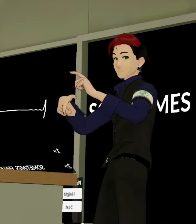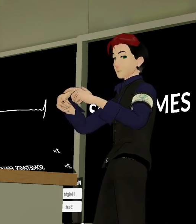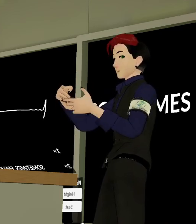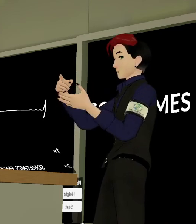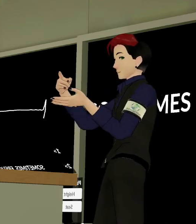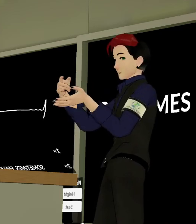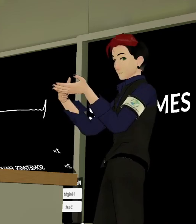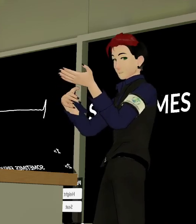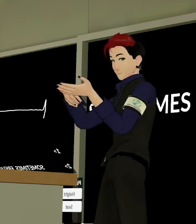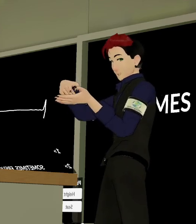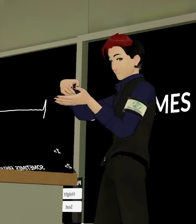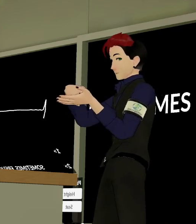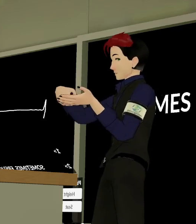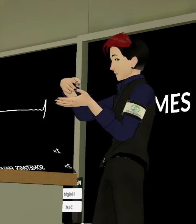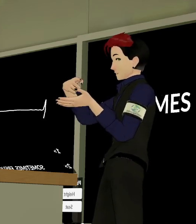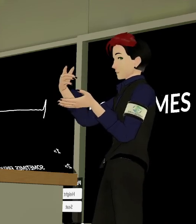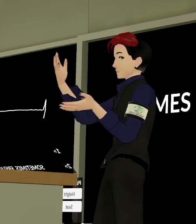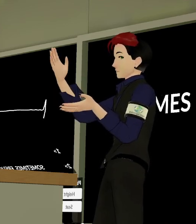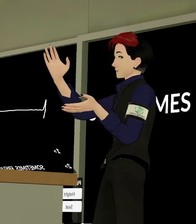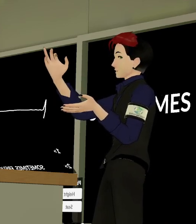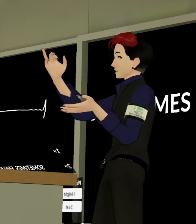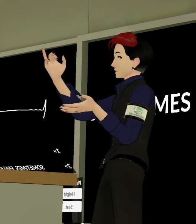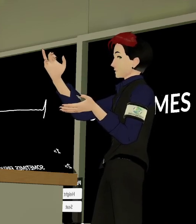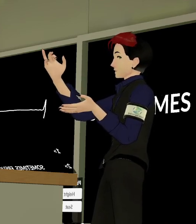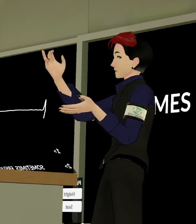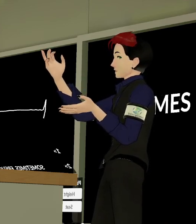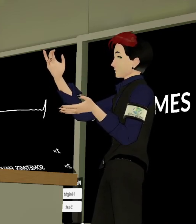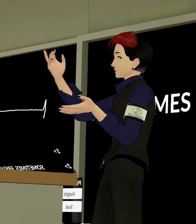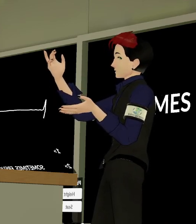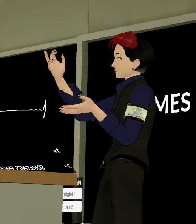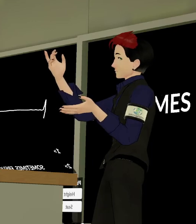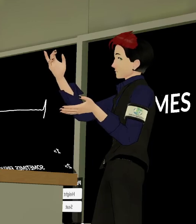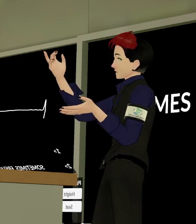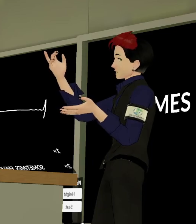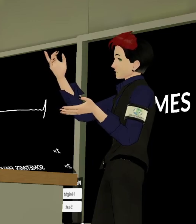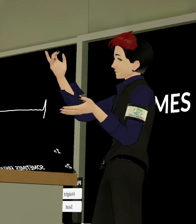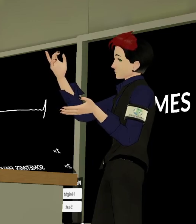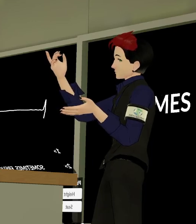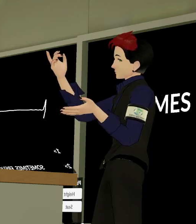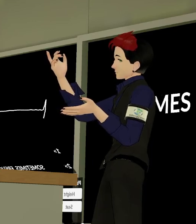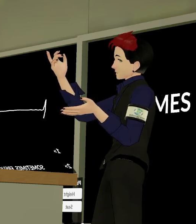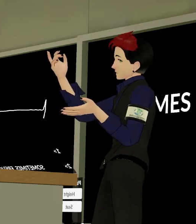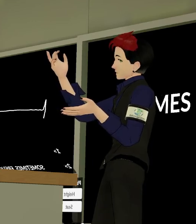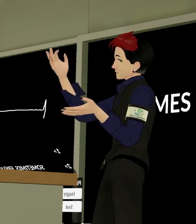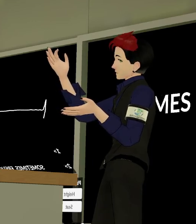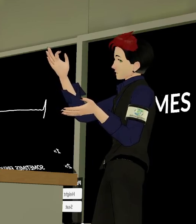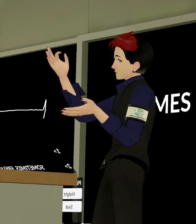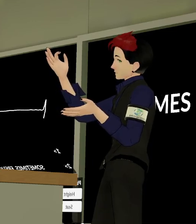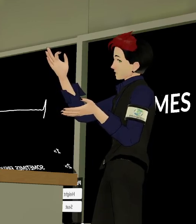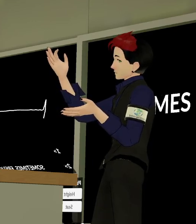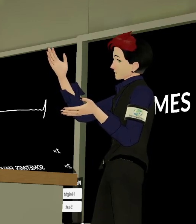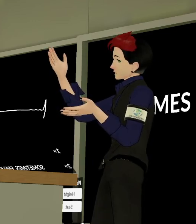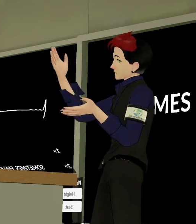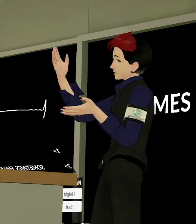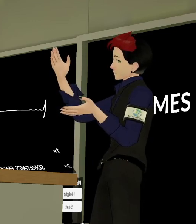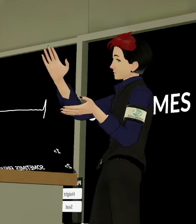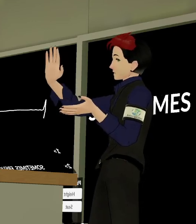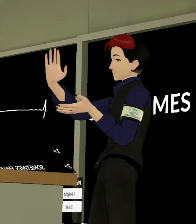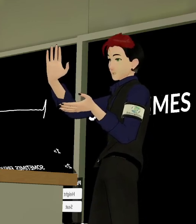so we're going to take the flat hand again and we're going to take like a slightly bent hand which i'm unable to do so I'm